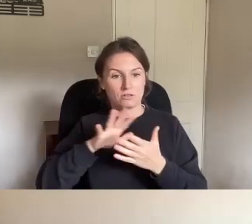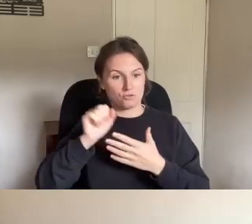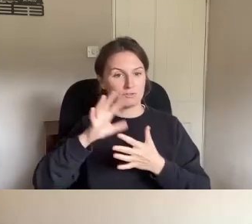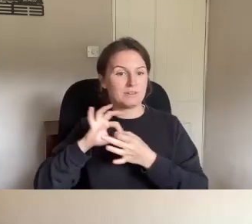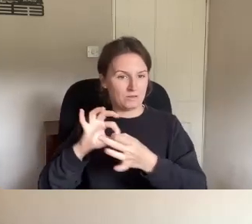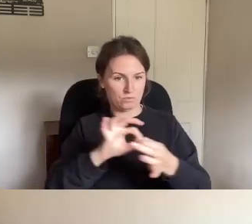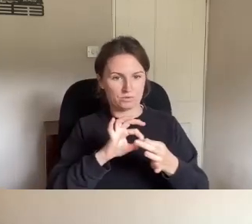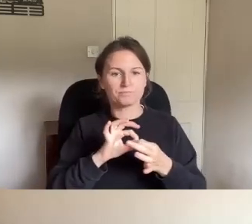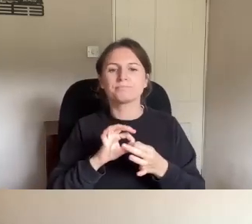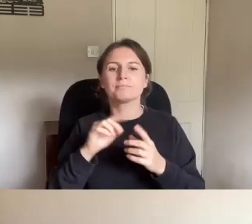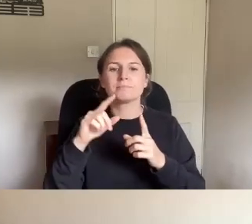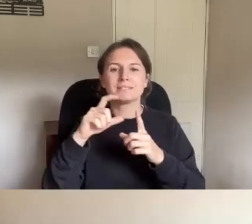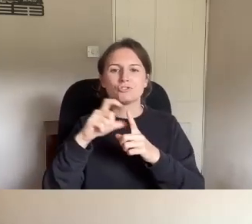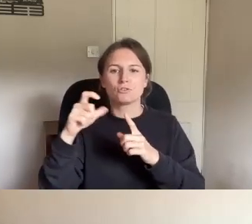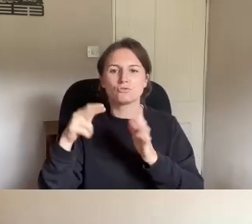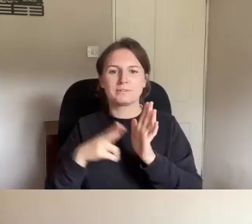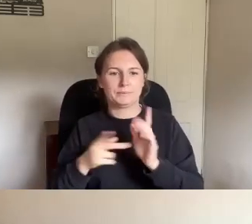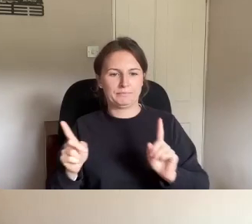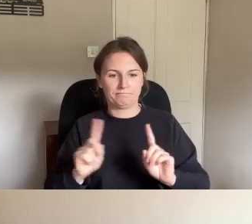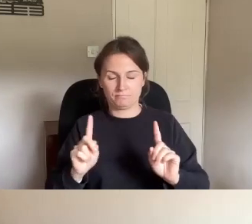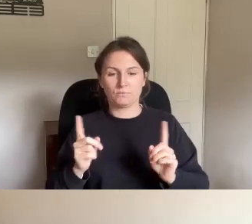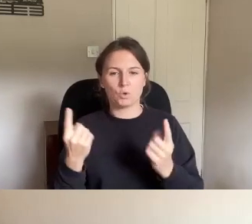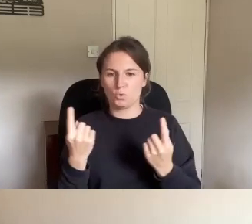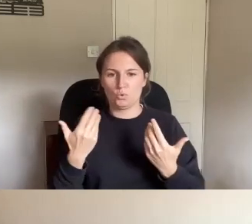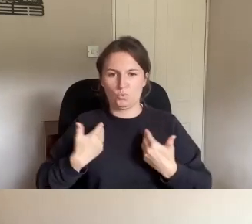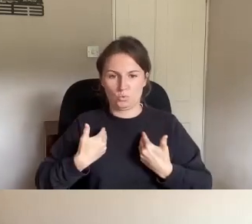who the Digital Cultural Network are, we are a team of digital experts,